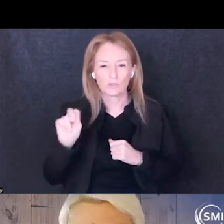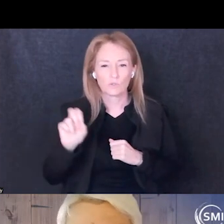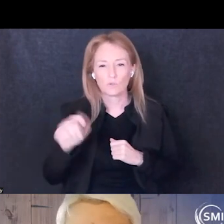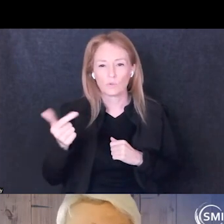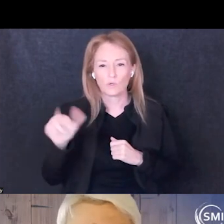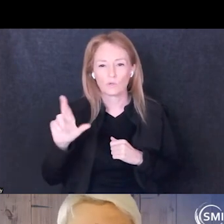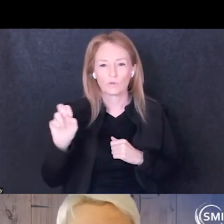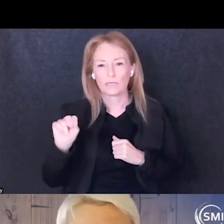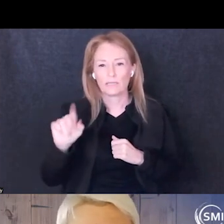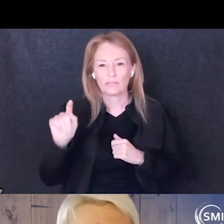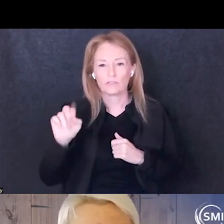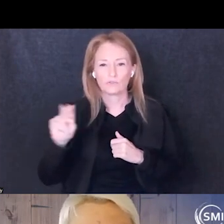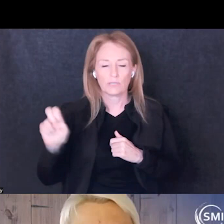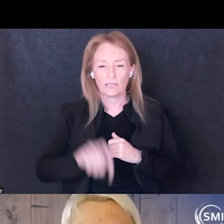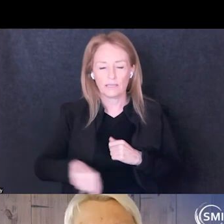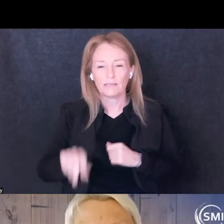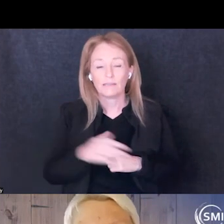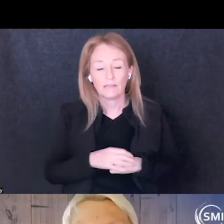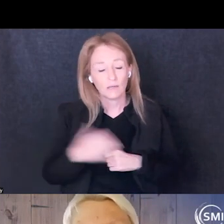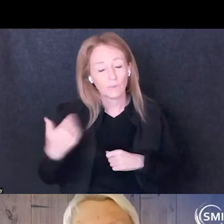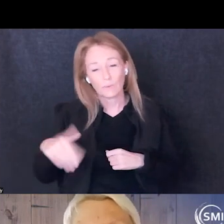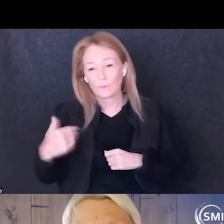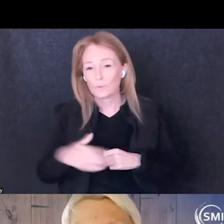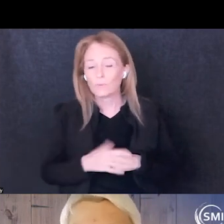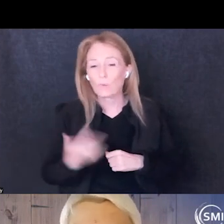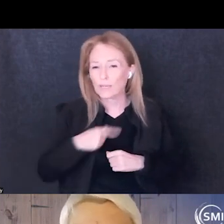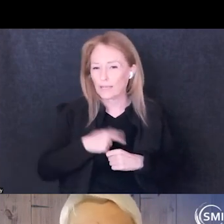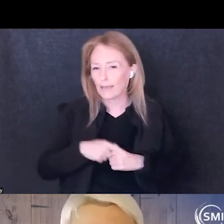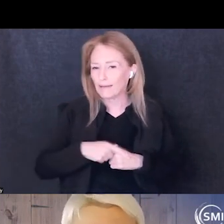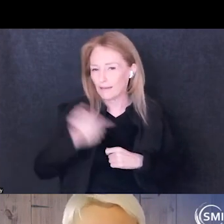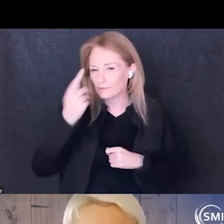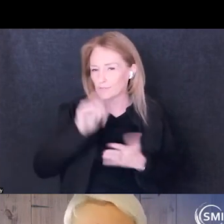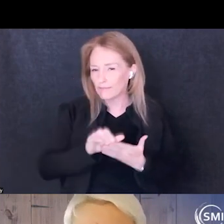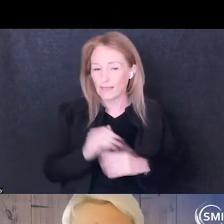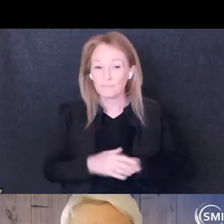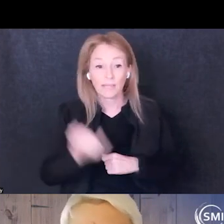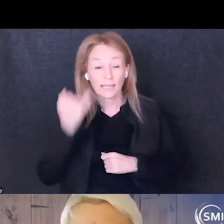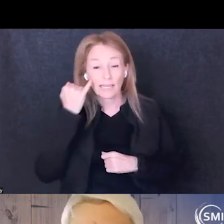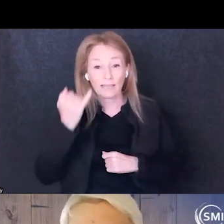COUNTY. IF YOU HAVE BEEN WATCHING THE NEWS LATELY, YOU SEE